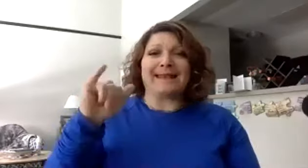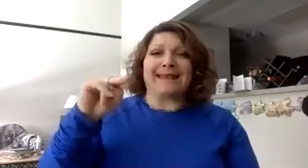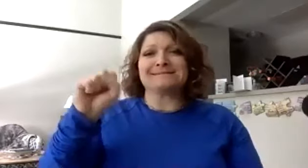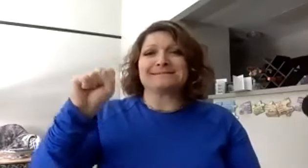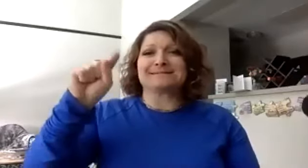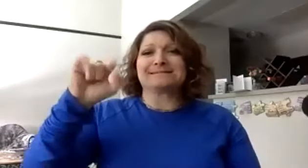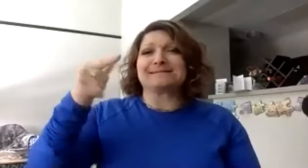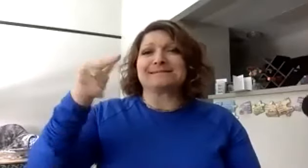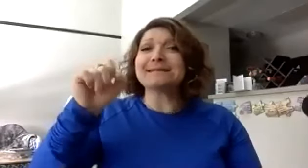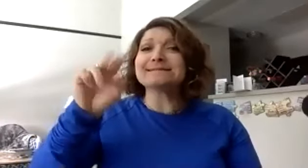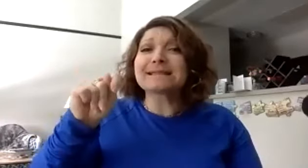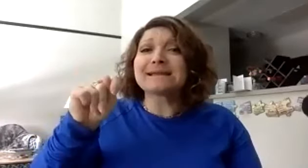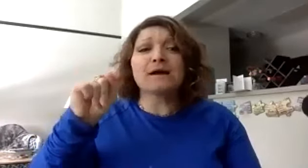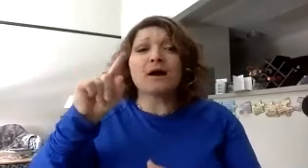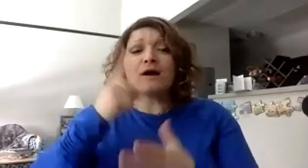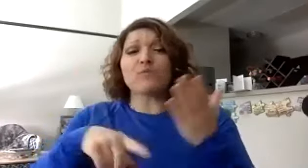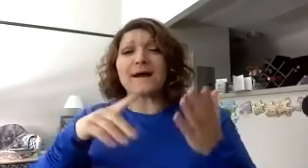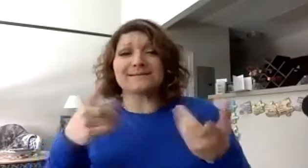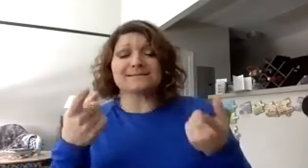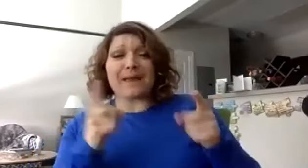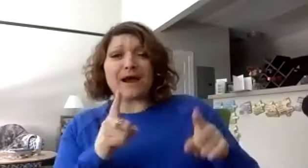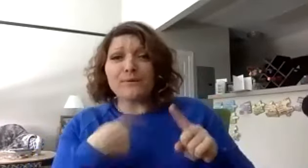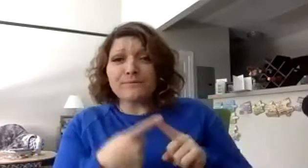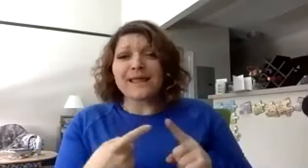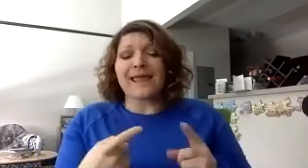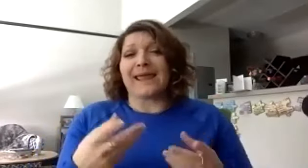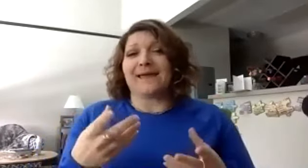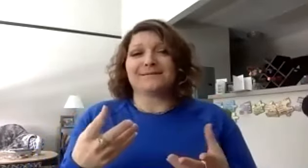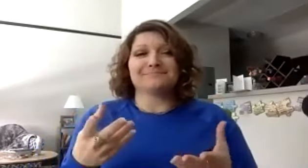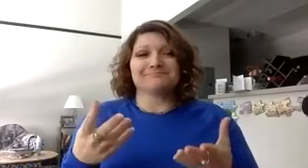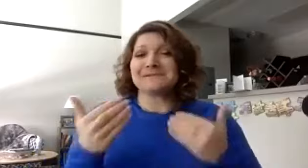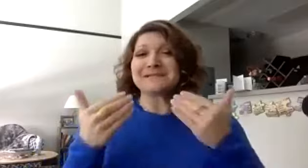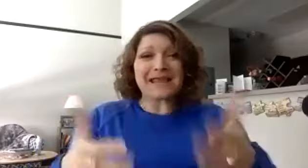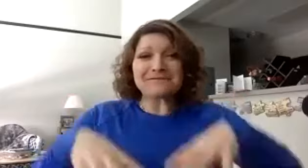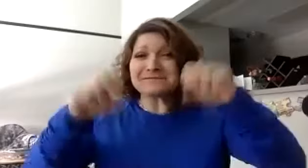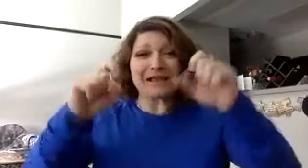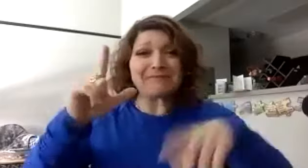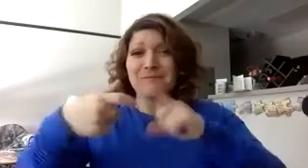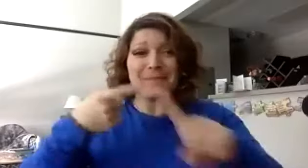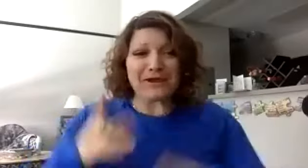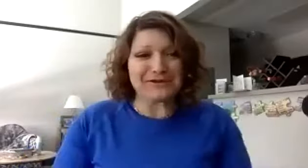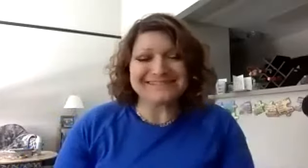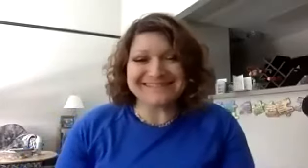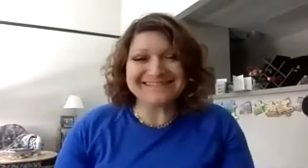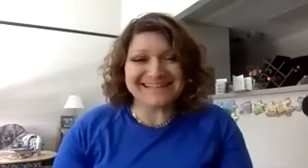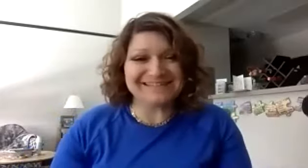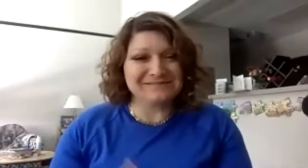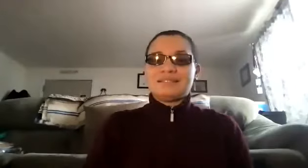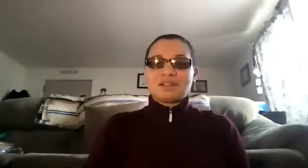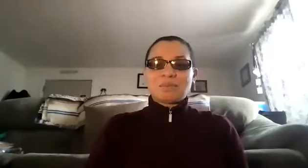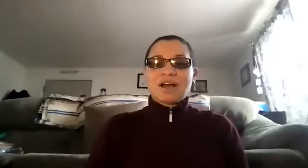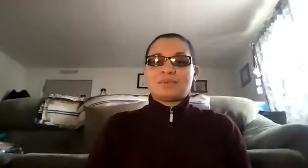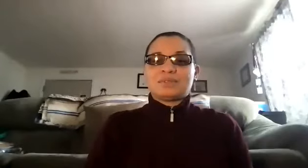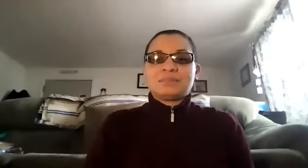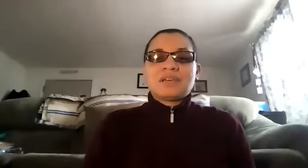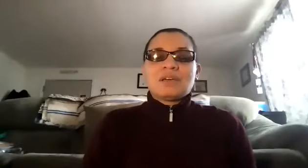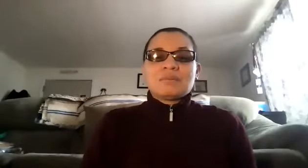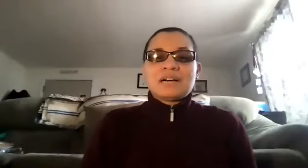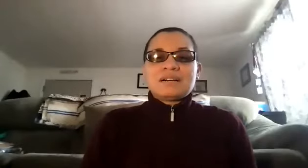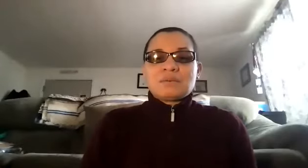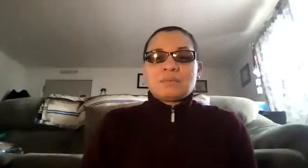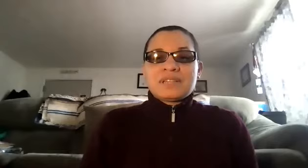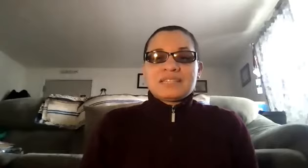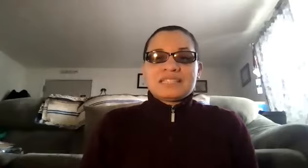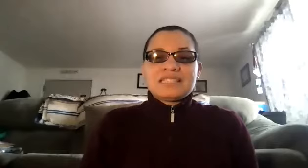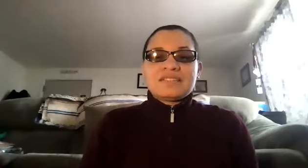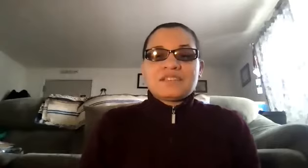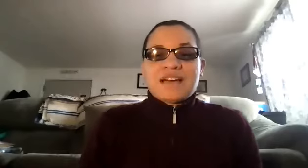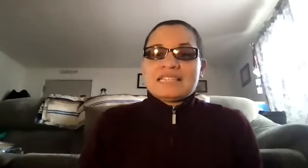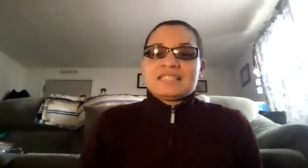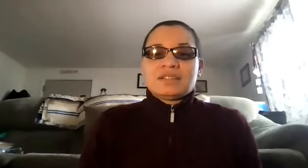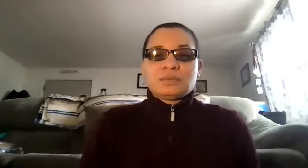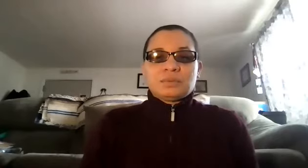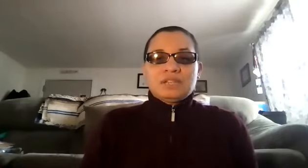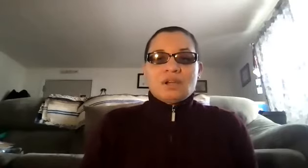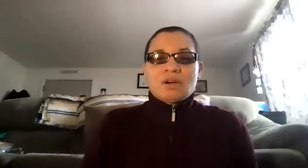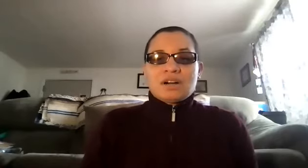insight of what it's about and take it from there. Ok, no problem, well with assistive devices we all